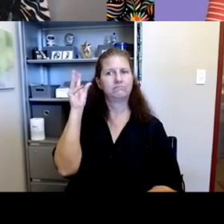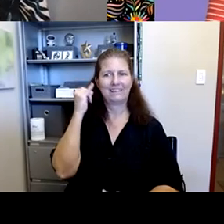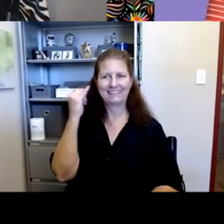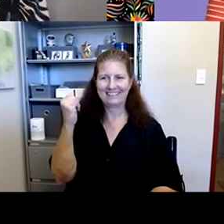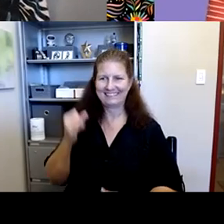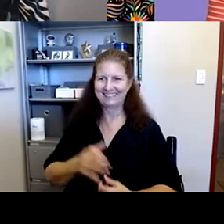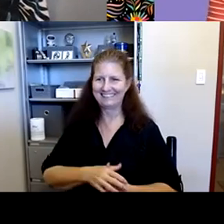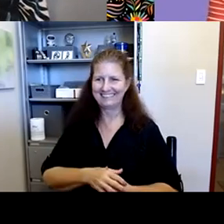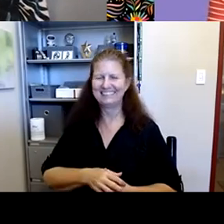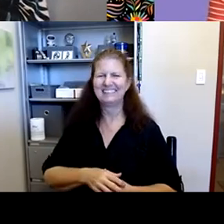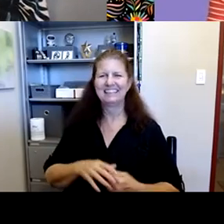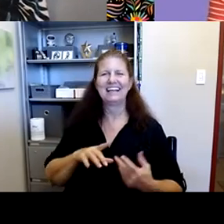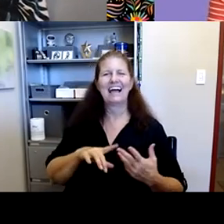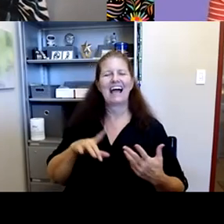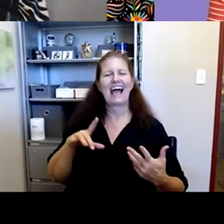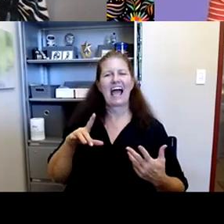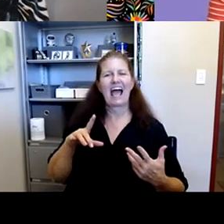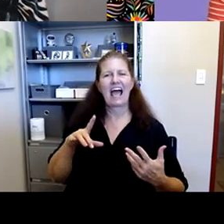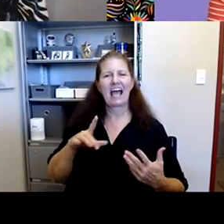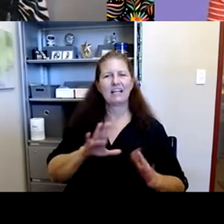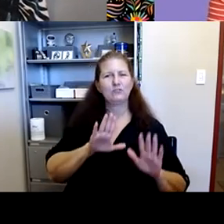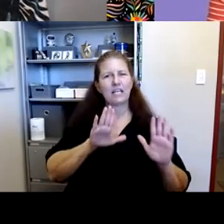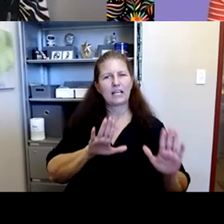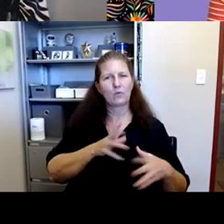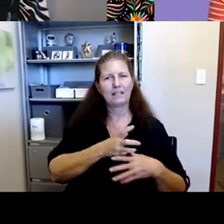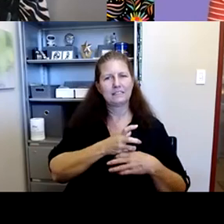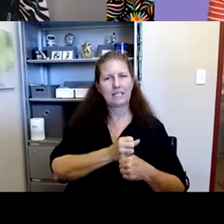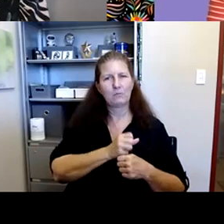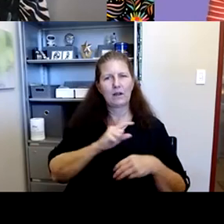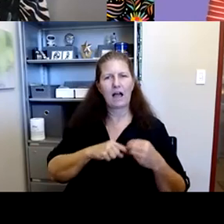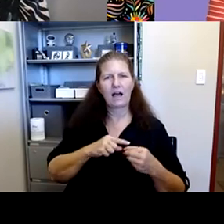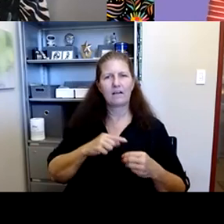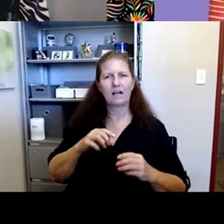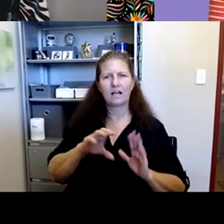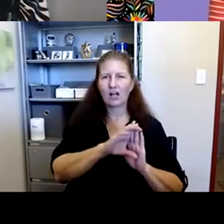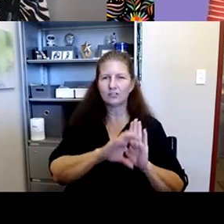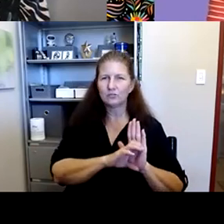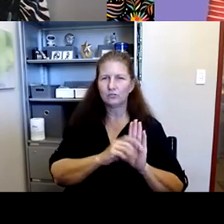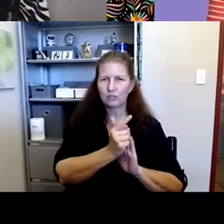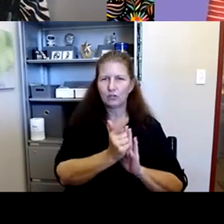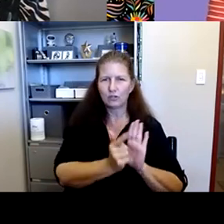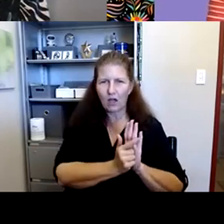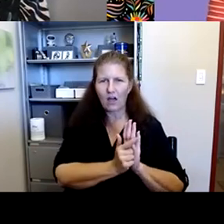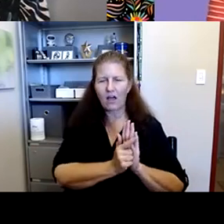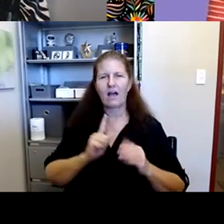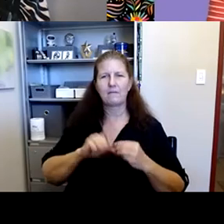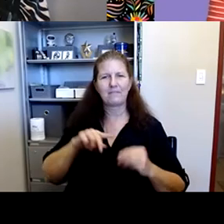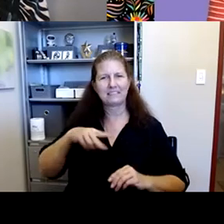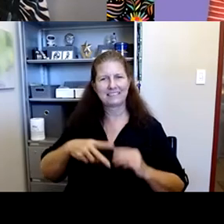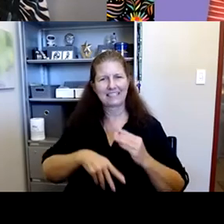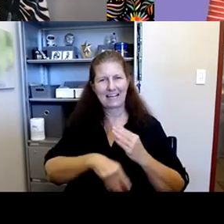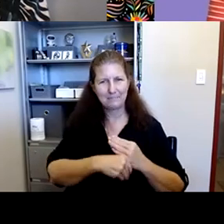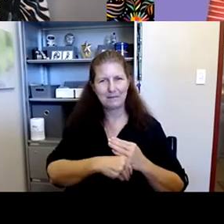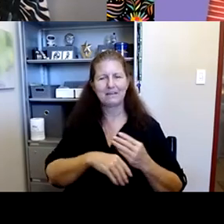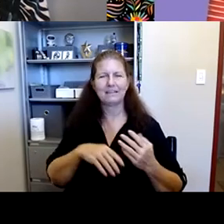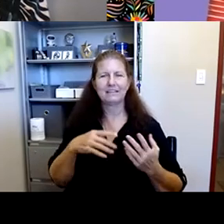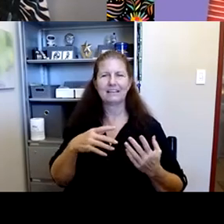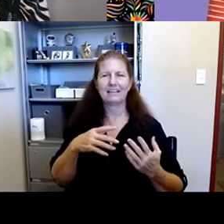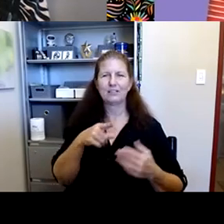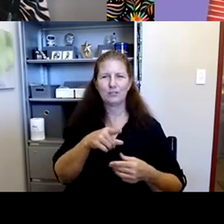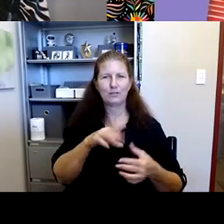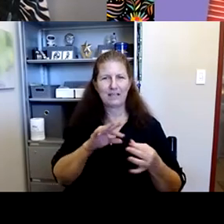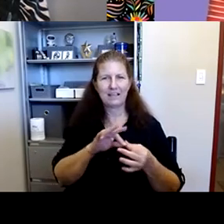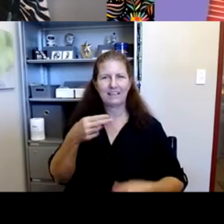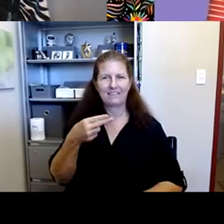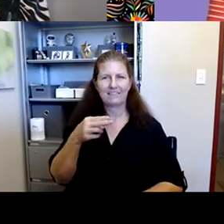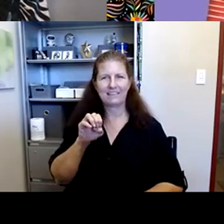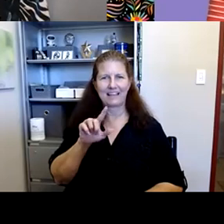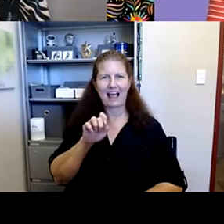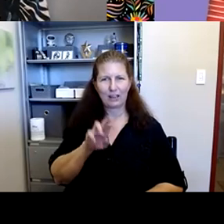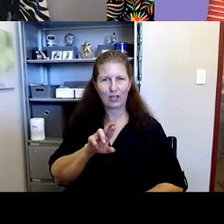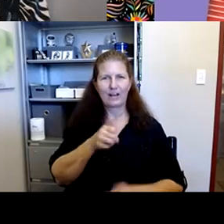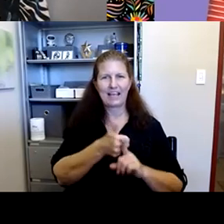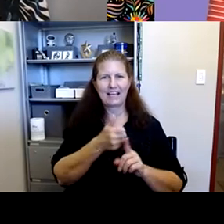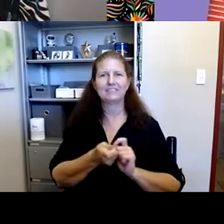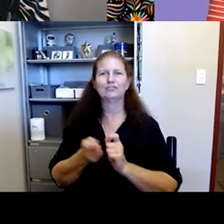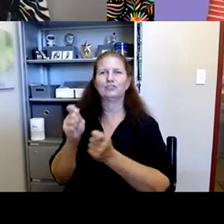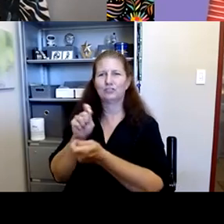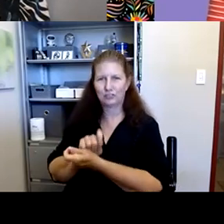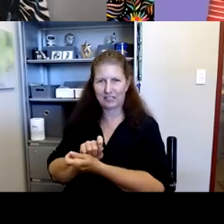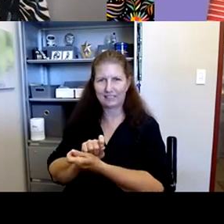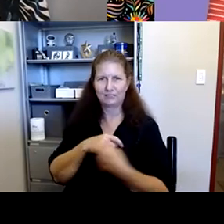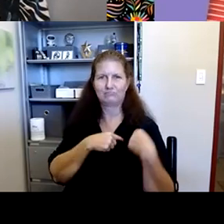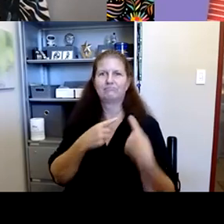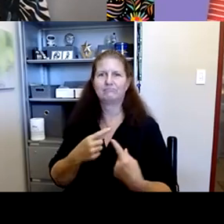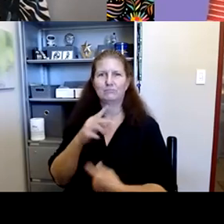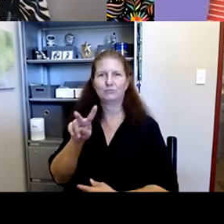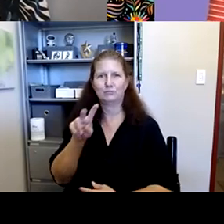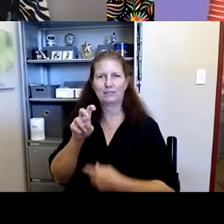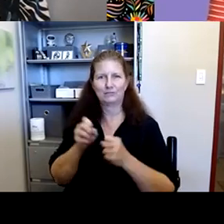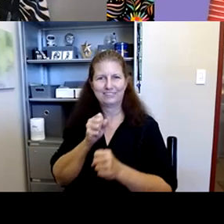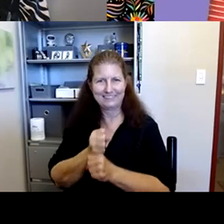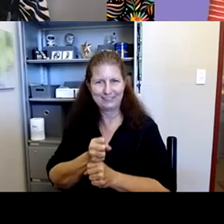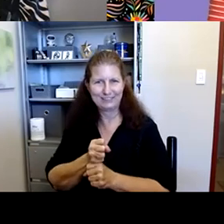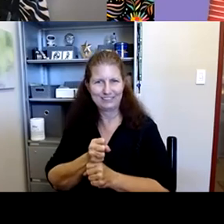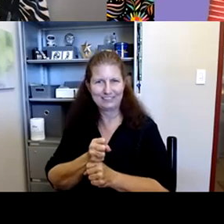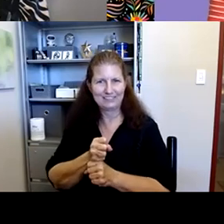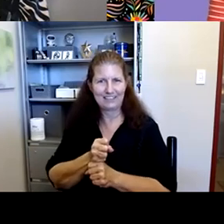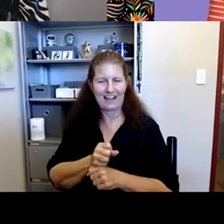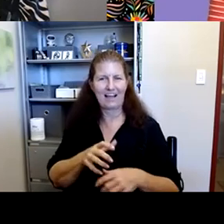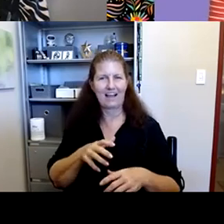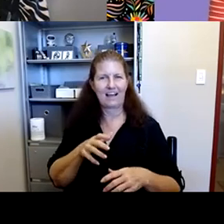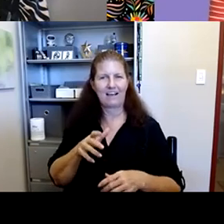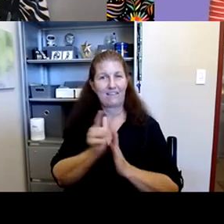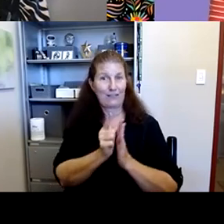Tobias Smith: Uh. And then finally, you you get that great summary of the constitutional law issues around the second amendment, and mentioned uh the Heller case, and how it overturned two centuries of um settled precedent, which is a shock now